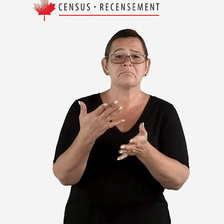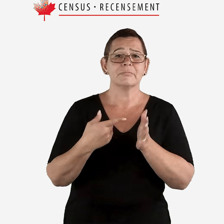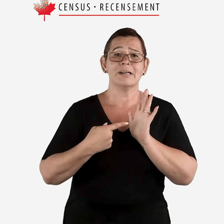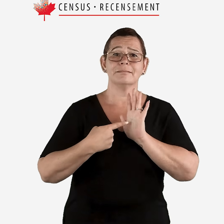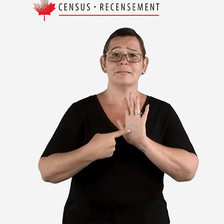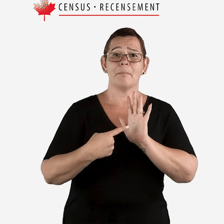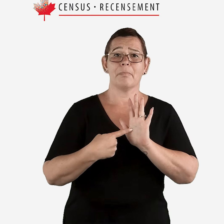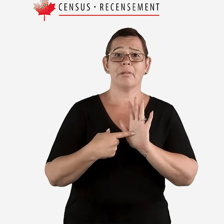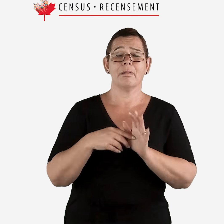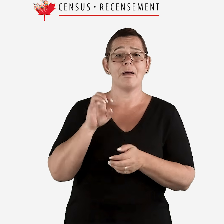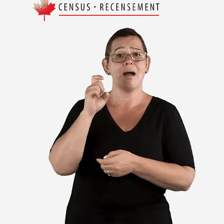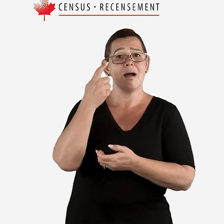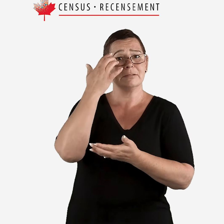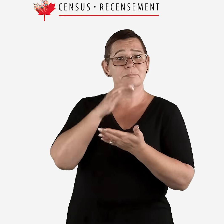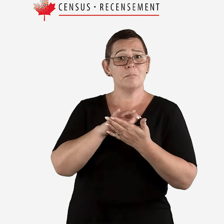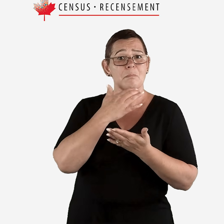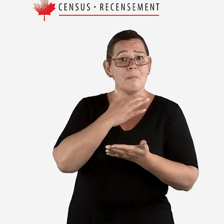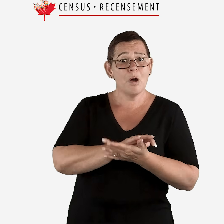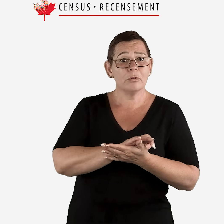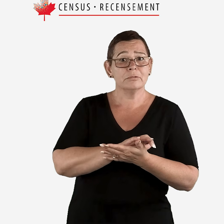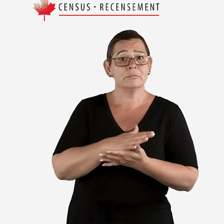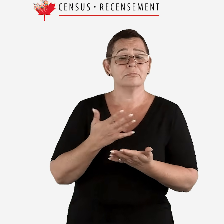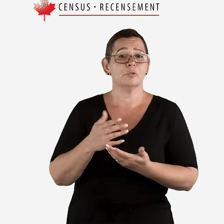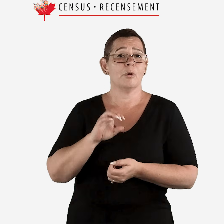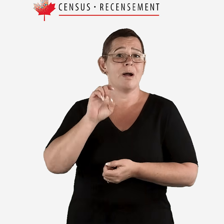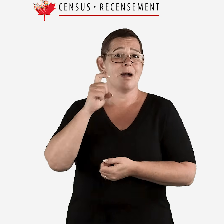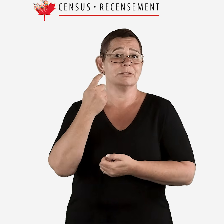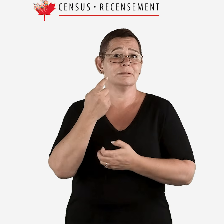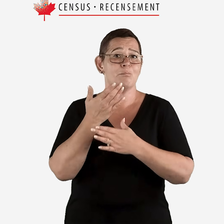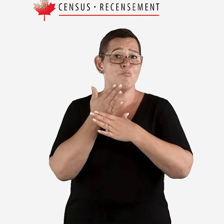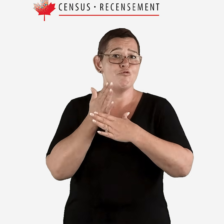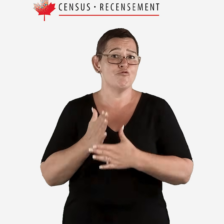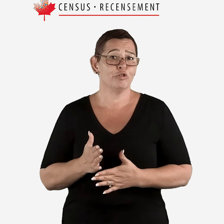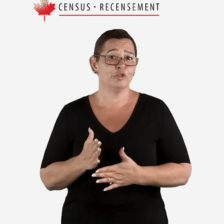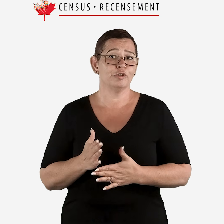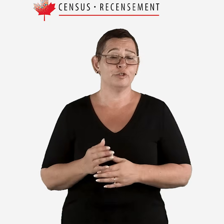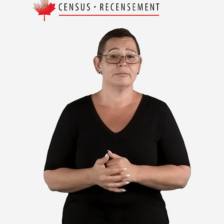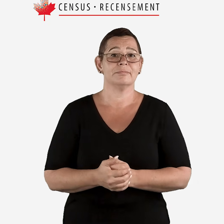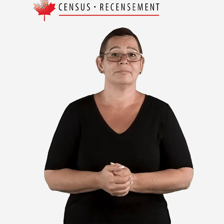For example, ex-spouse or ex-partner